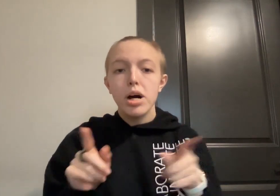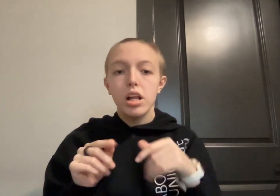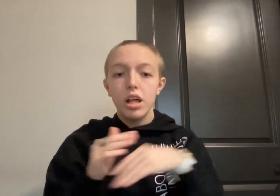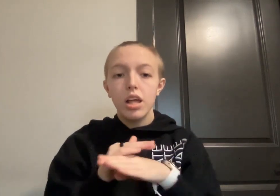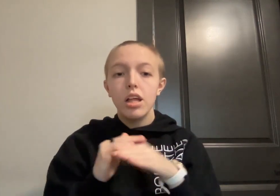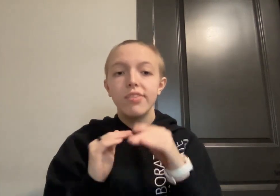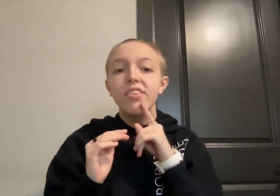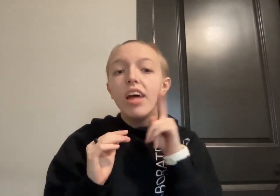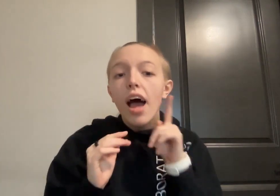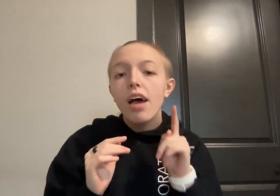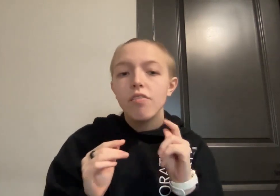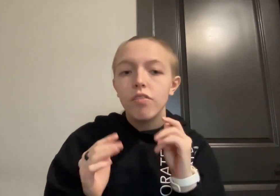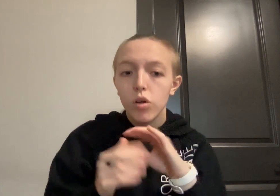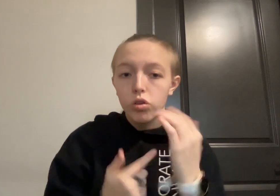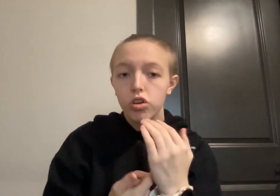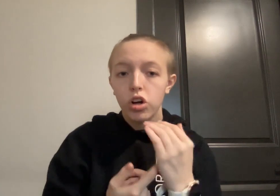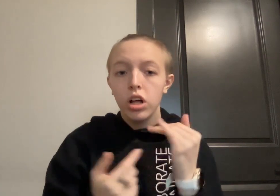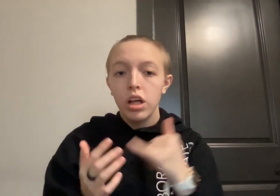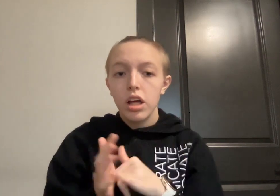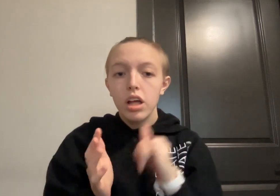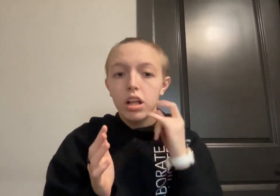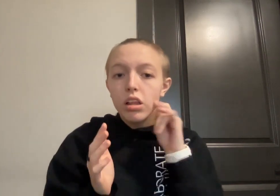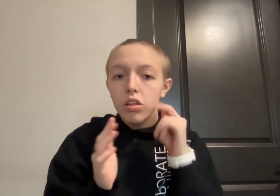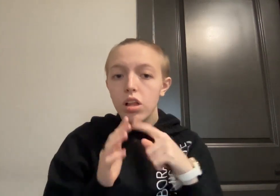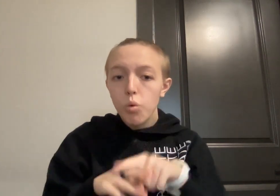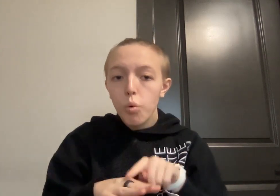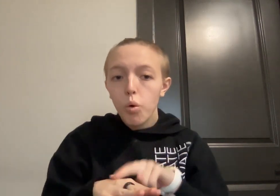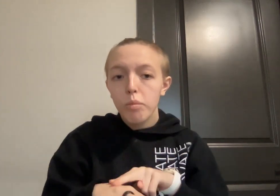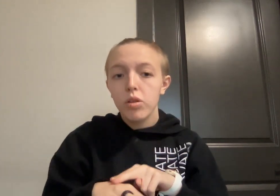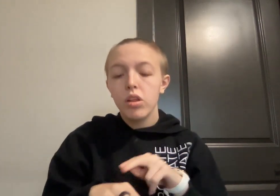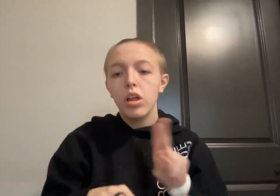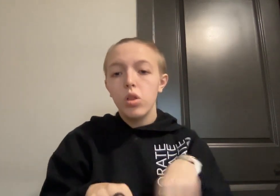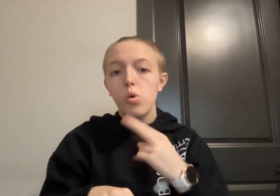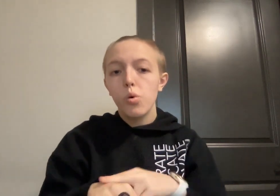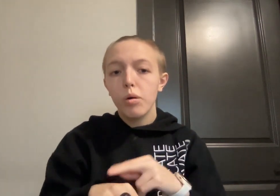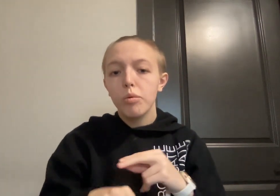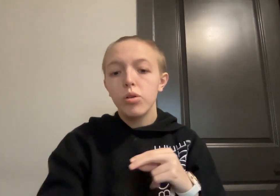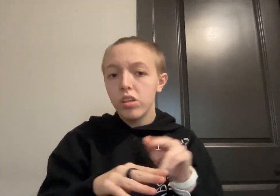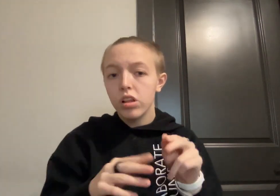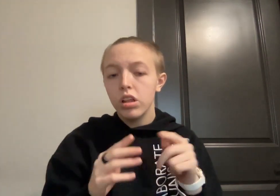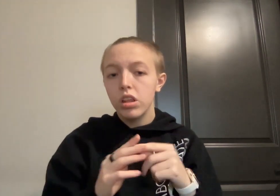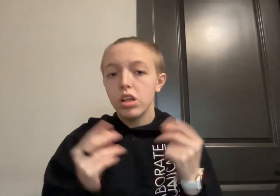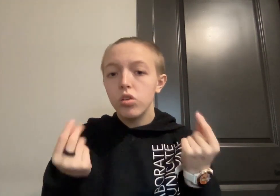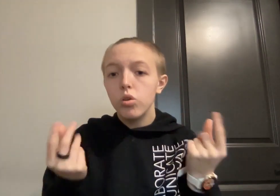But in the deaf culture that is a normal thing to do